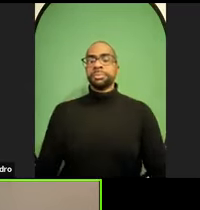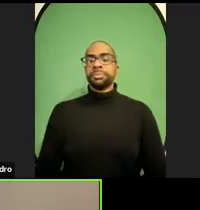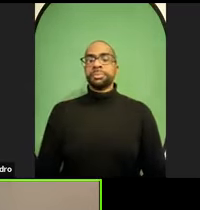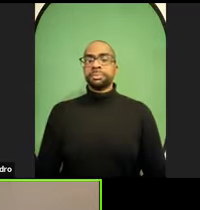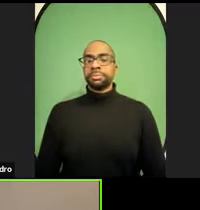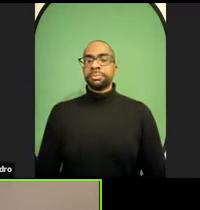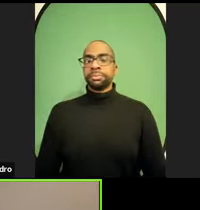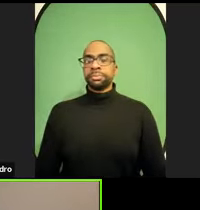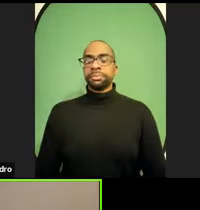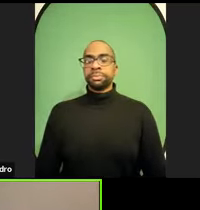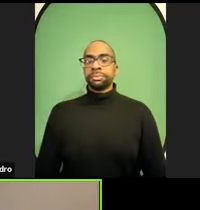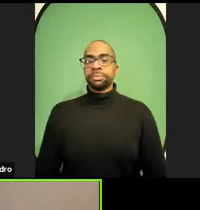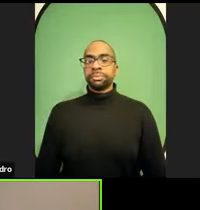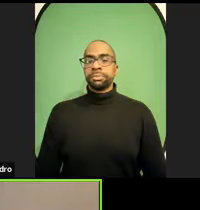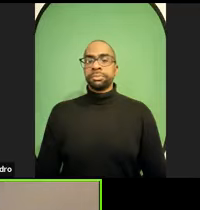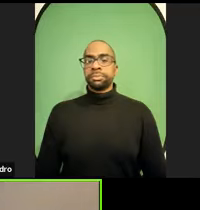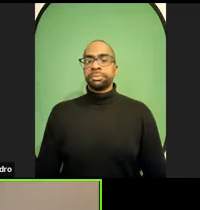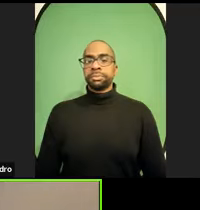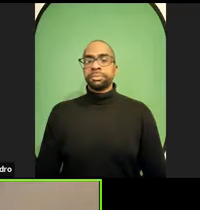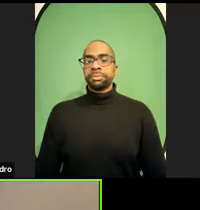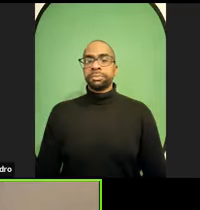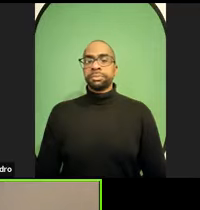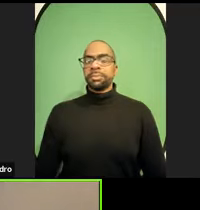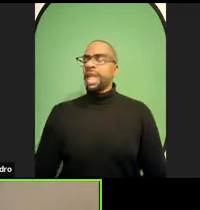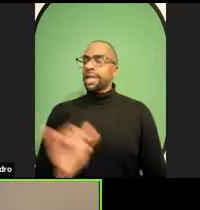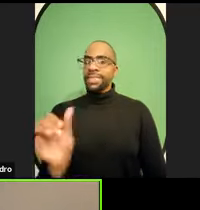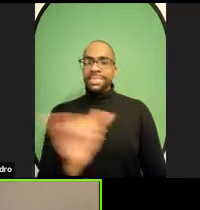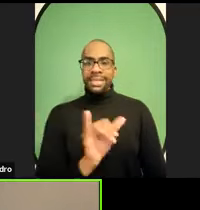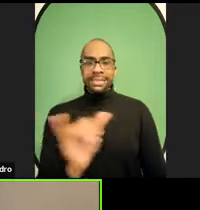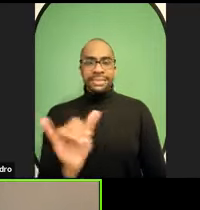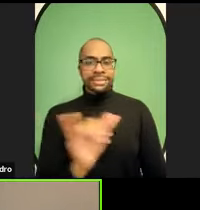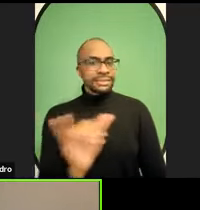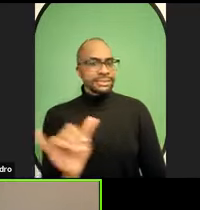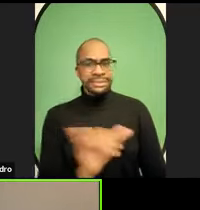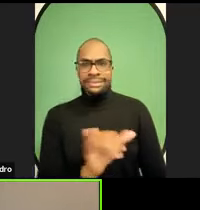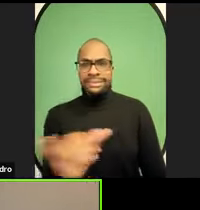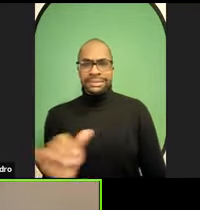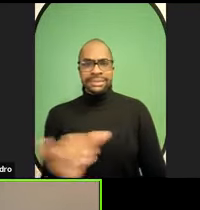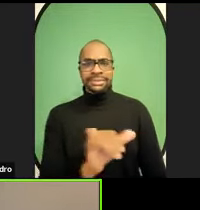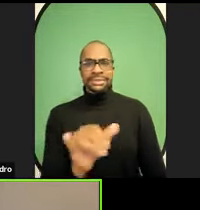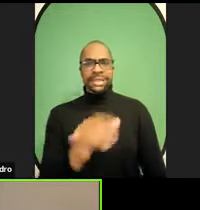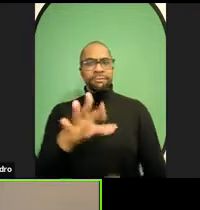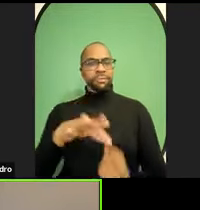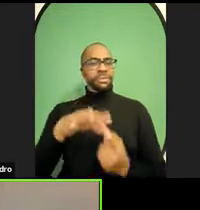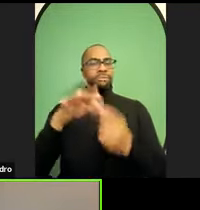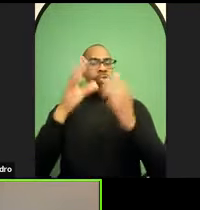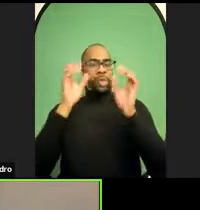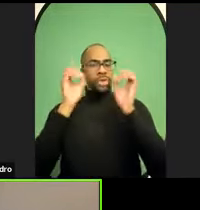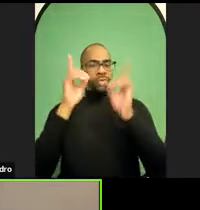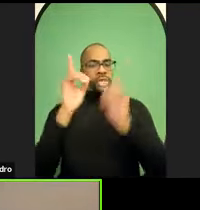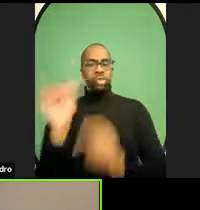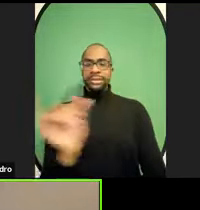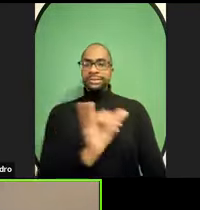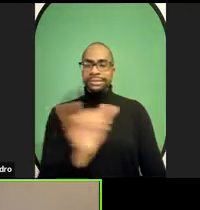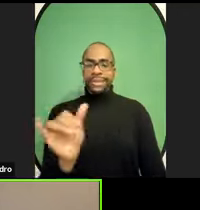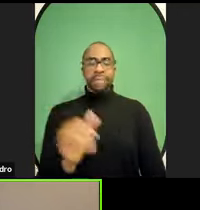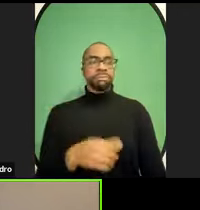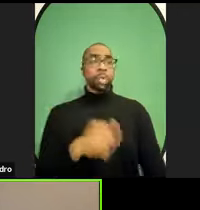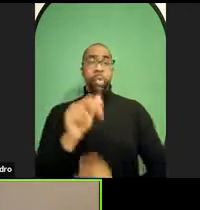vaccinated janitor at school. So yes, absolutely and So yes, absolutely. And those same So yes, absolutely. And those same, you know, health and safety guidance is. s are being run during the school day are being run during the school day are going to be run during.